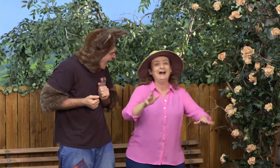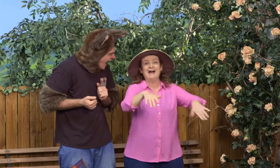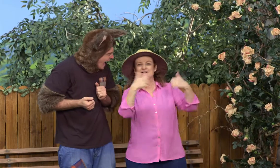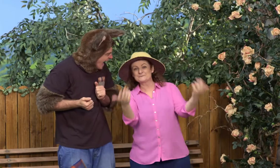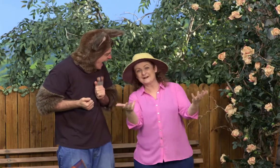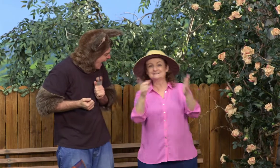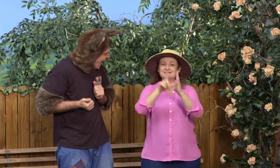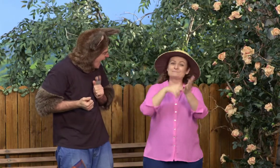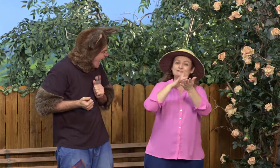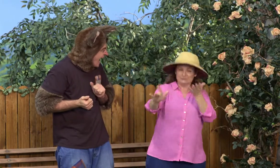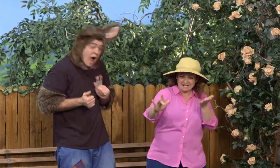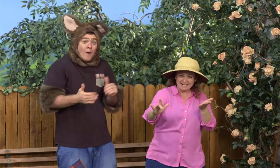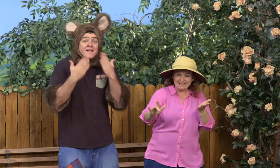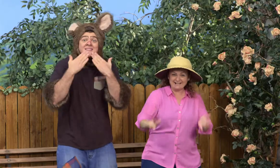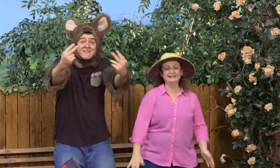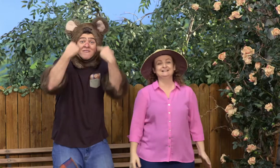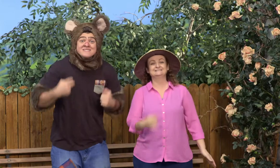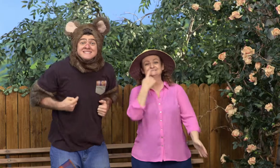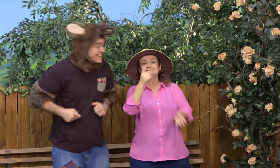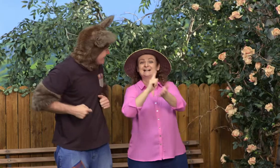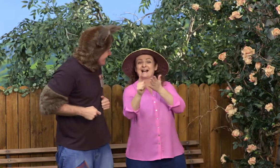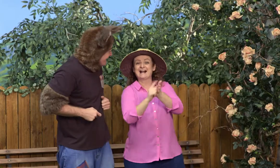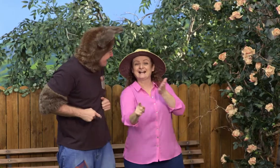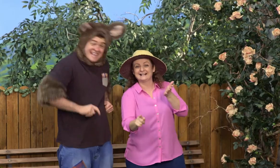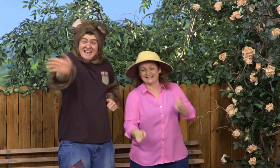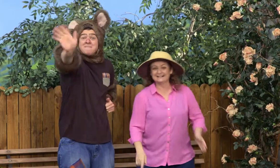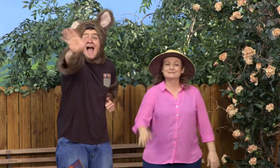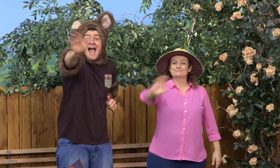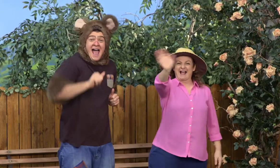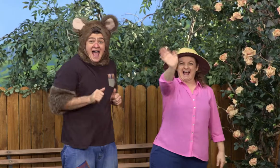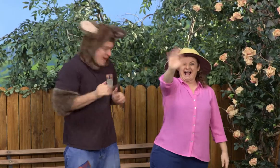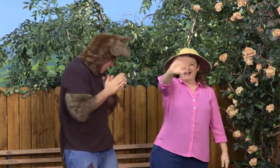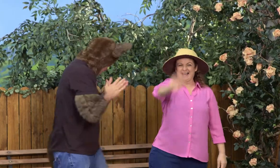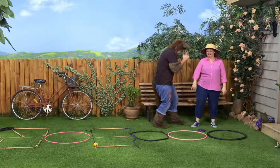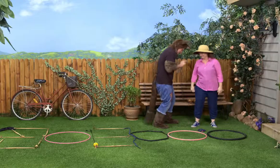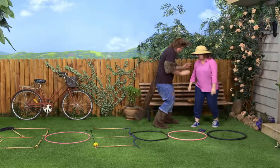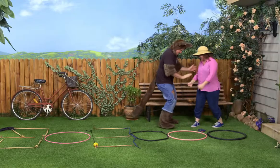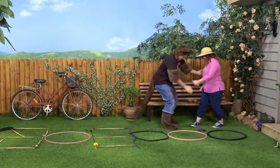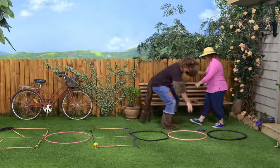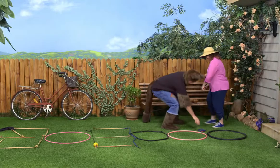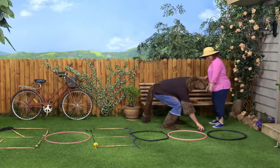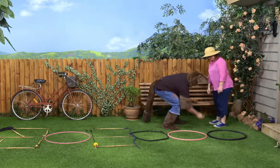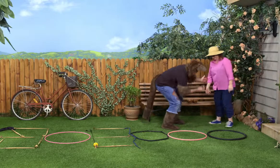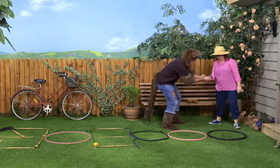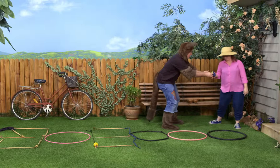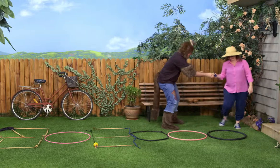Well, our time is up. Thanks for watching. See you next time. Bye. Bye. Right, here you go, Sally.